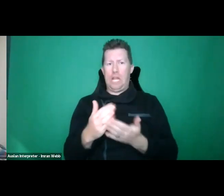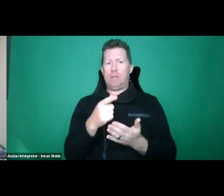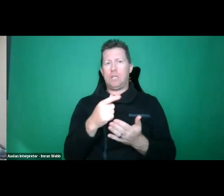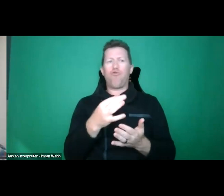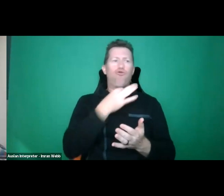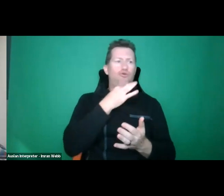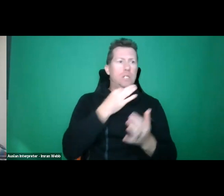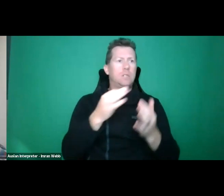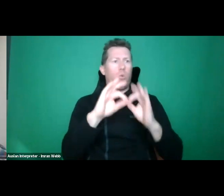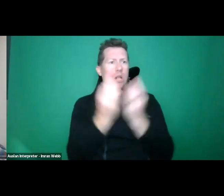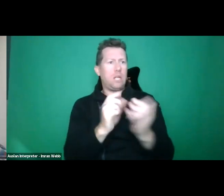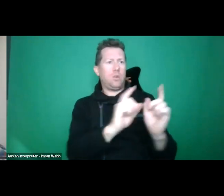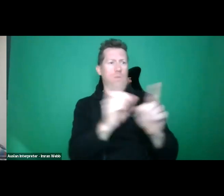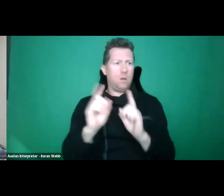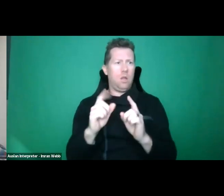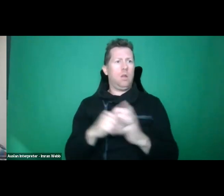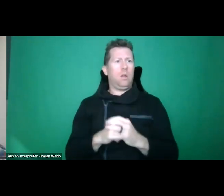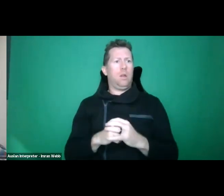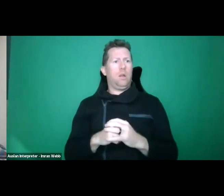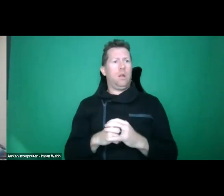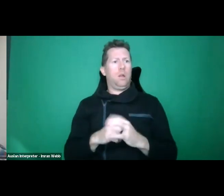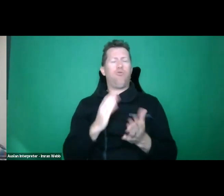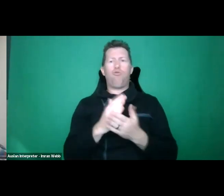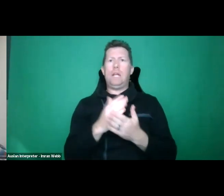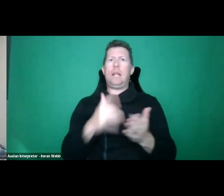and these include the risk of confidentiality and privacy breaches,